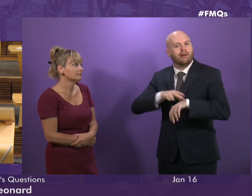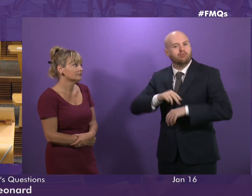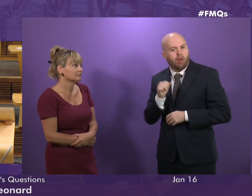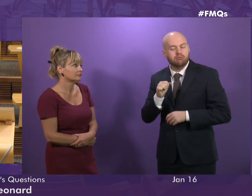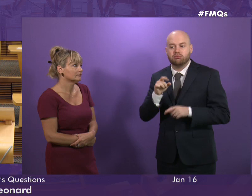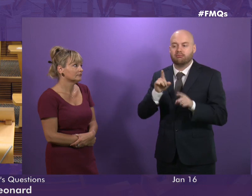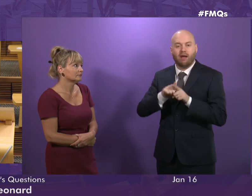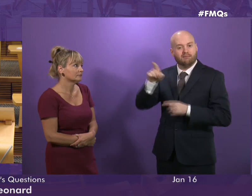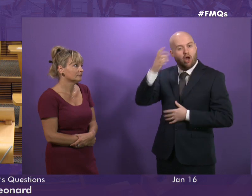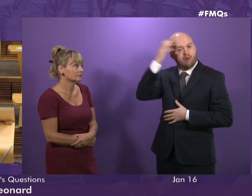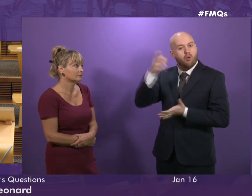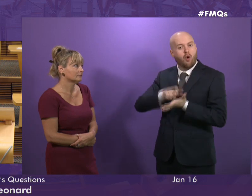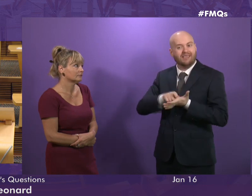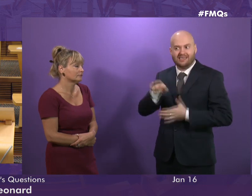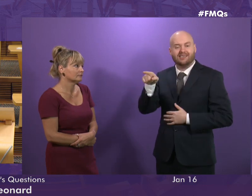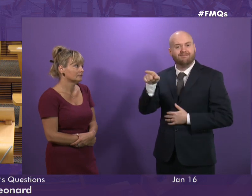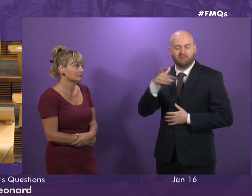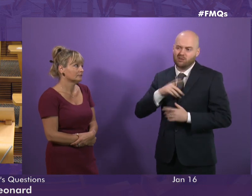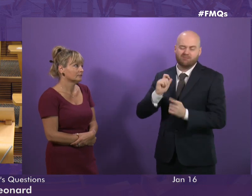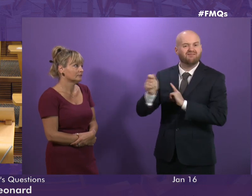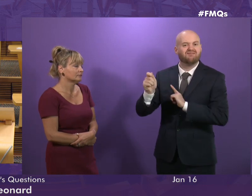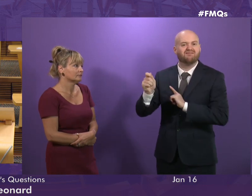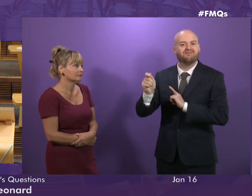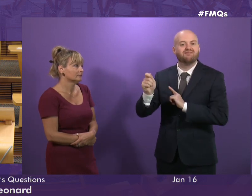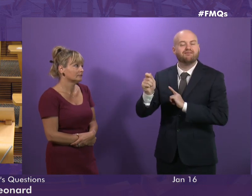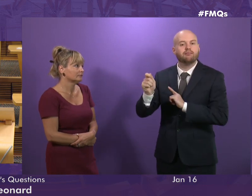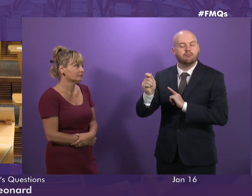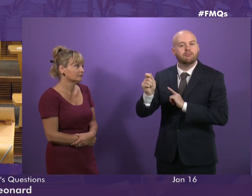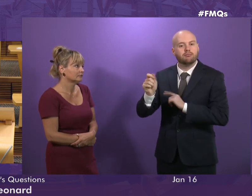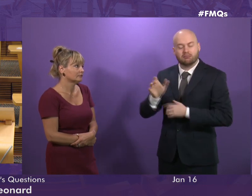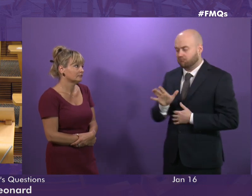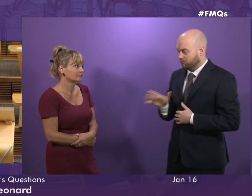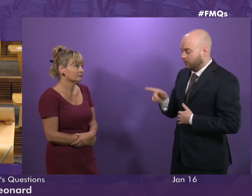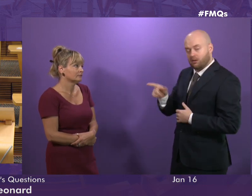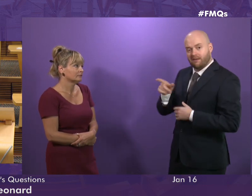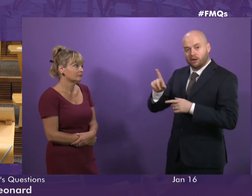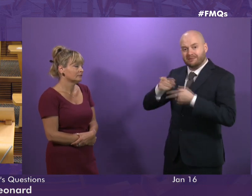Does the First Minister understand the hurt and frustration that is felt by Allan Marshall’s